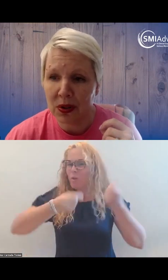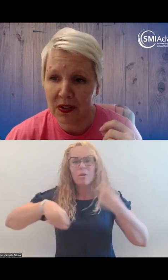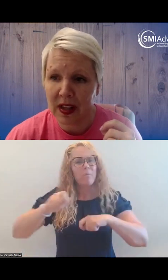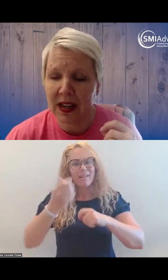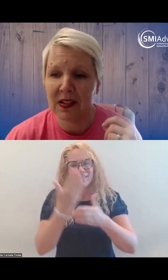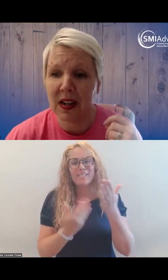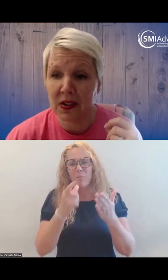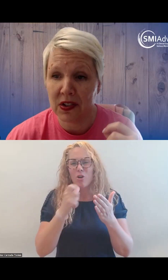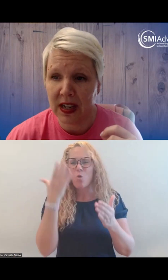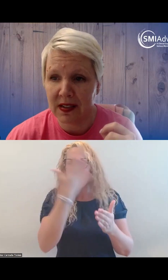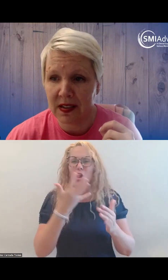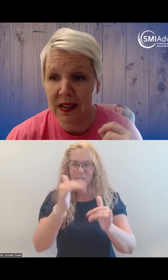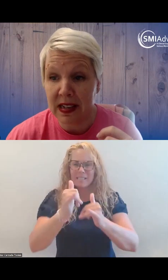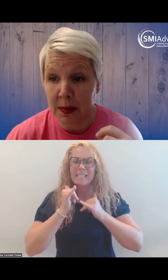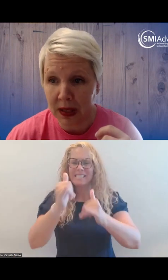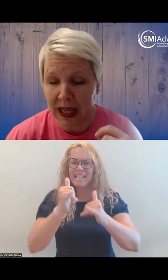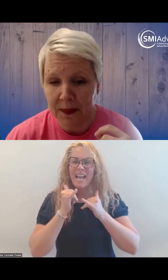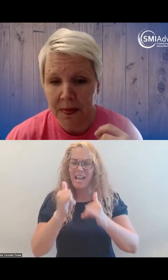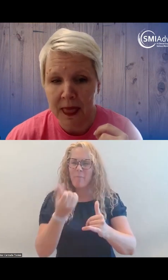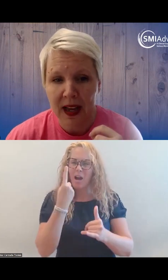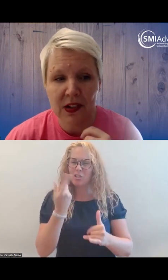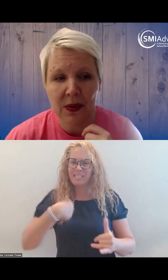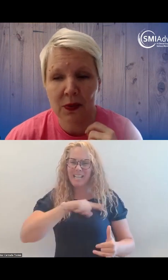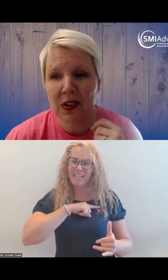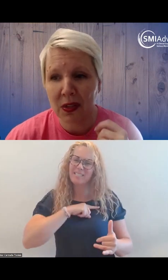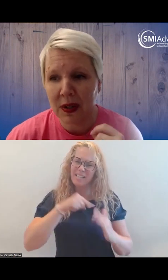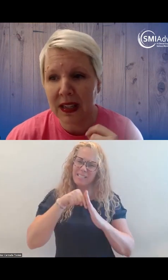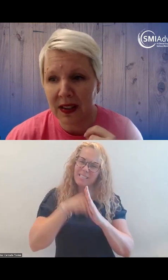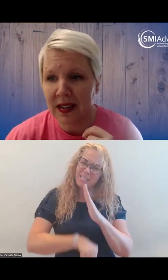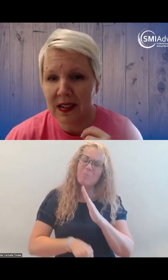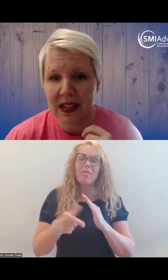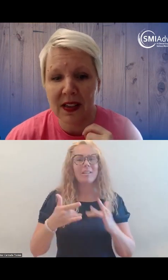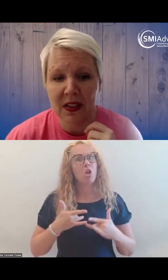LOOKS LIKE US AND UNDERSTANDS US DEEPLY. THIS IS A GOOD THING THAT THE